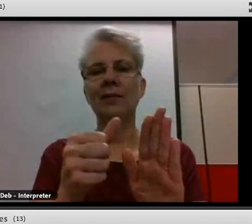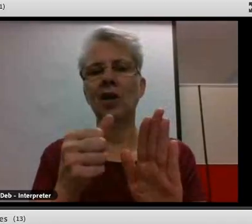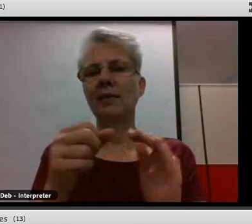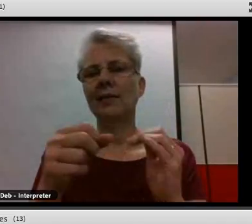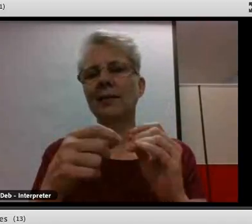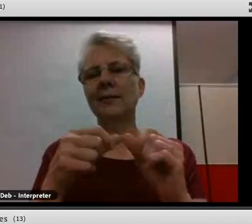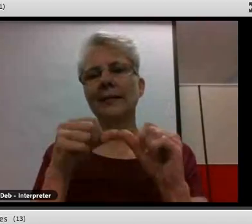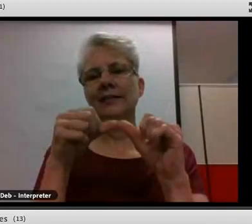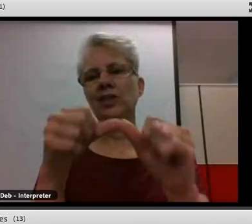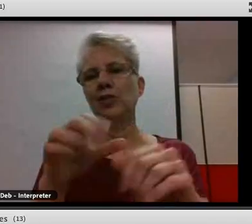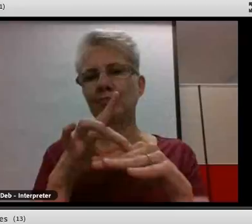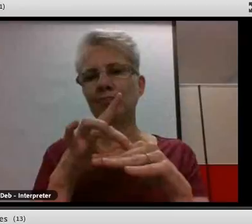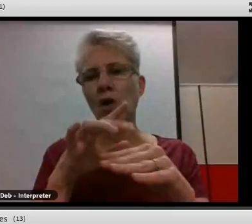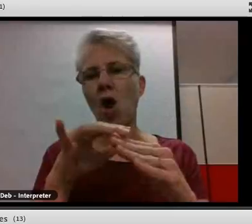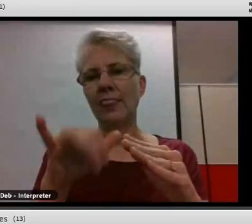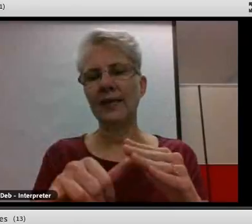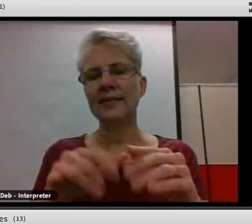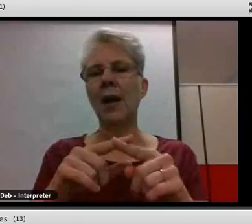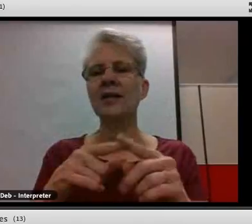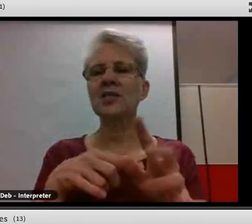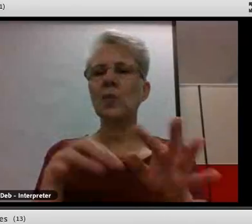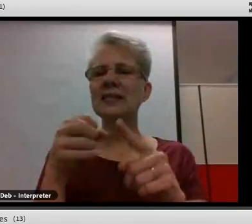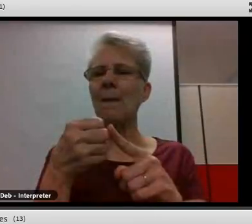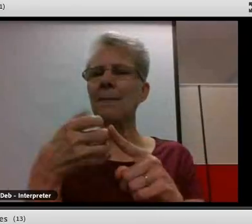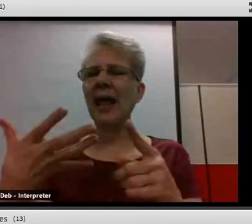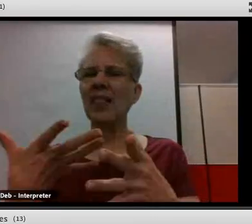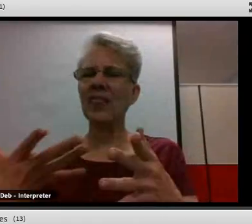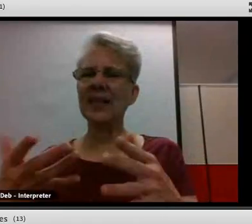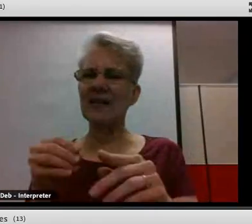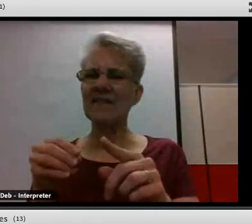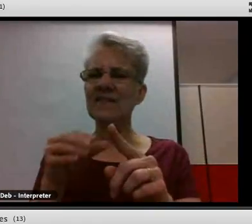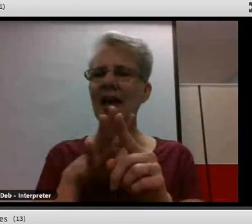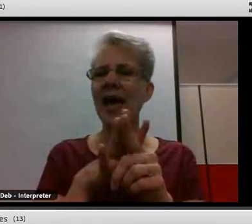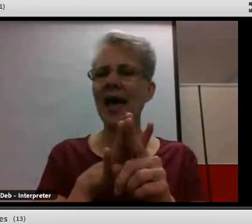the text is readable, understandable, and predictable.